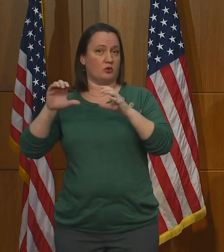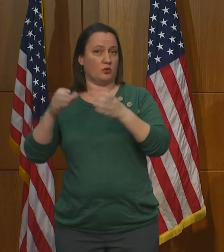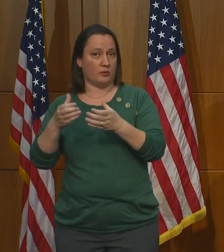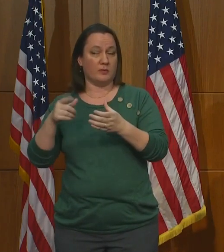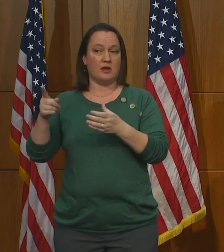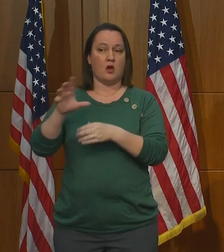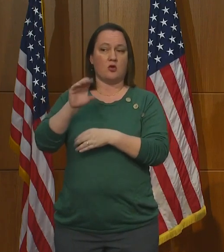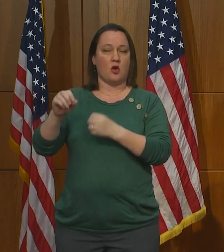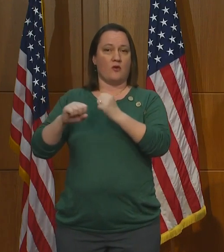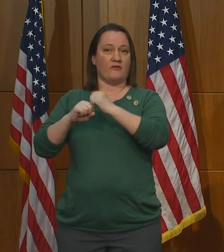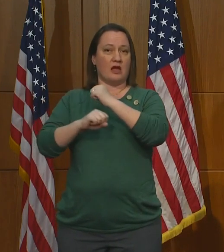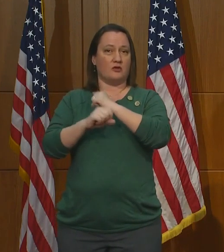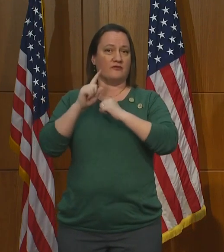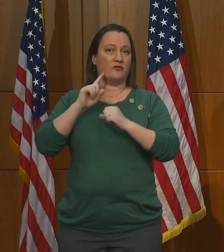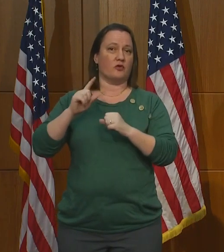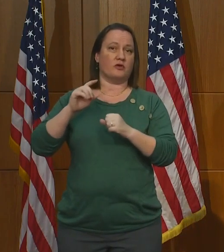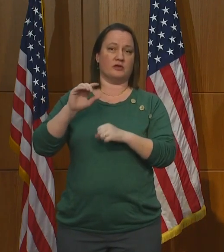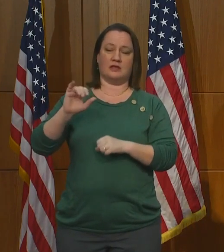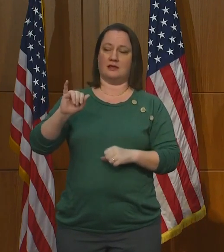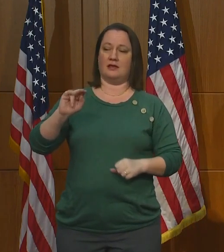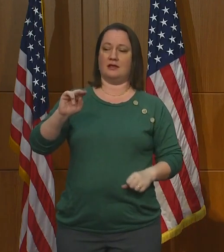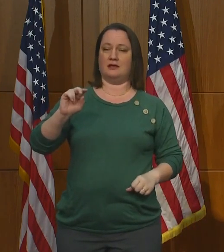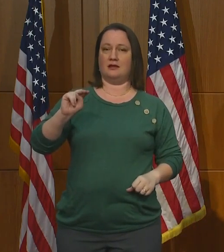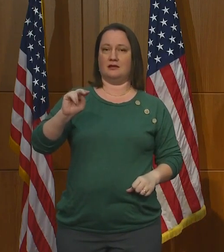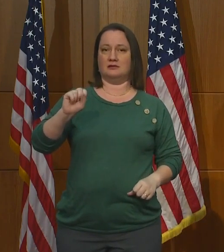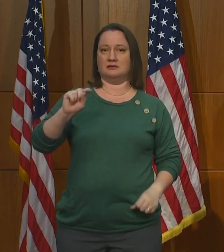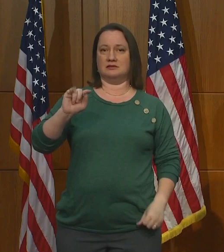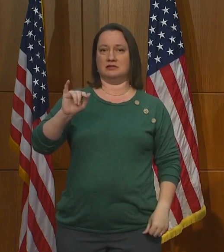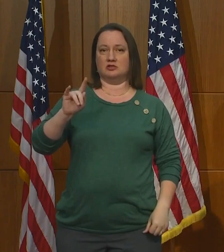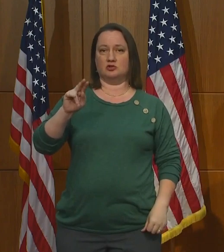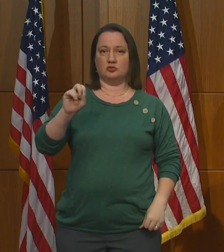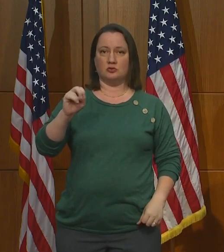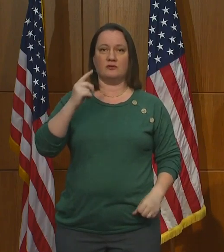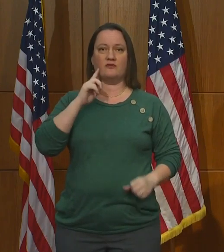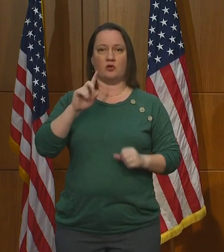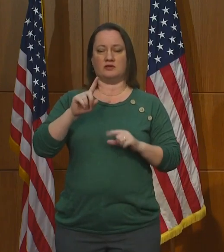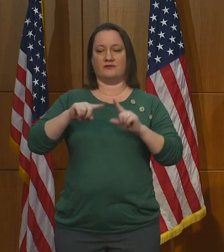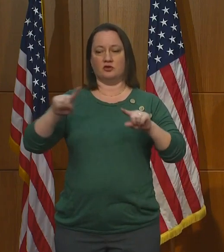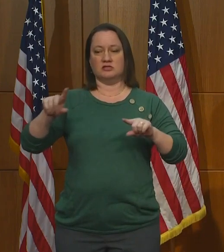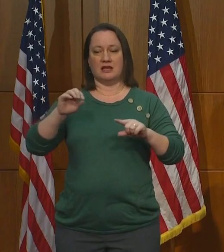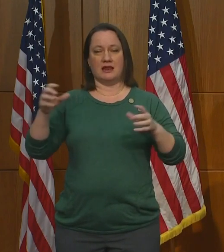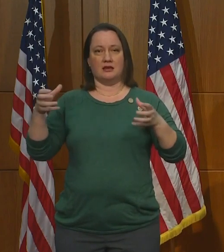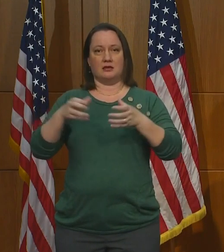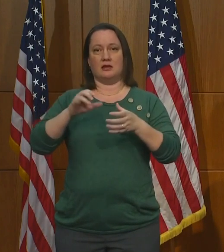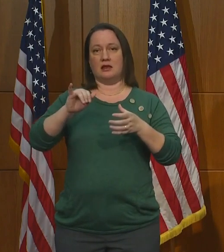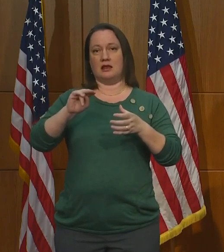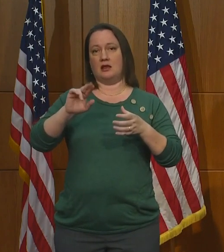EQUITY WORKGROUP AND ITS CO FOUNDER OF THE INSTITUTE FOR